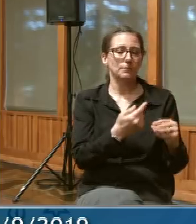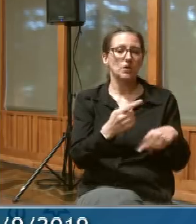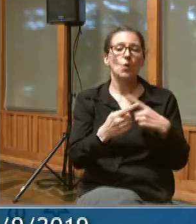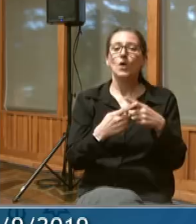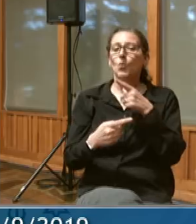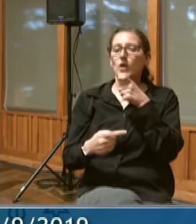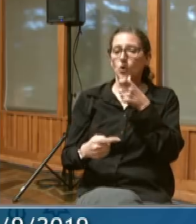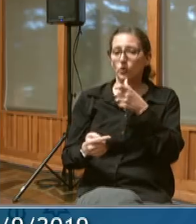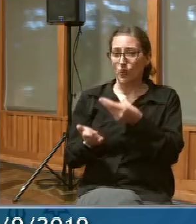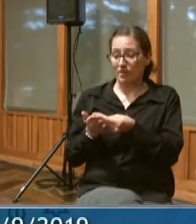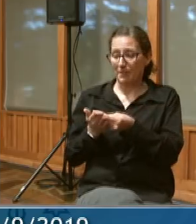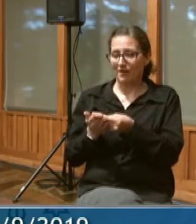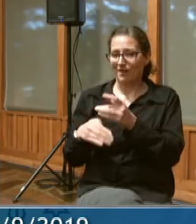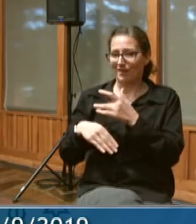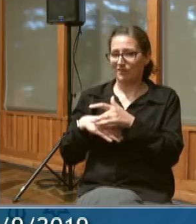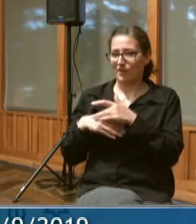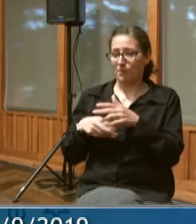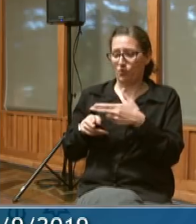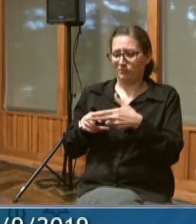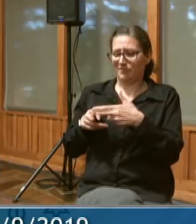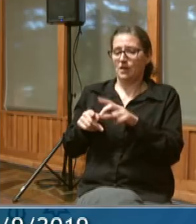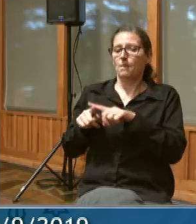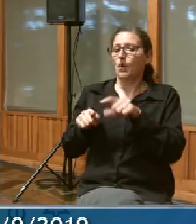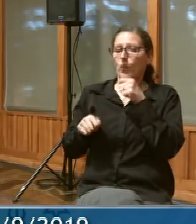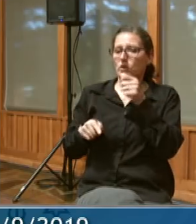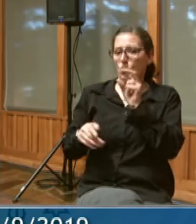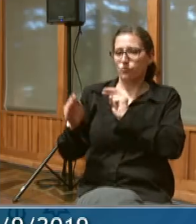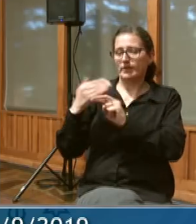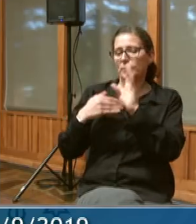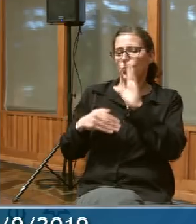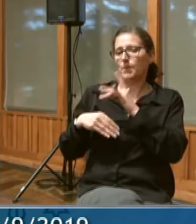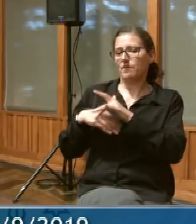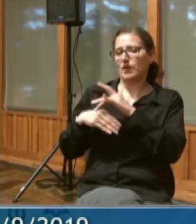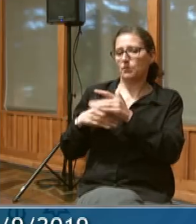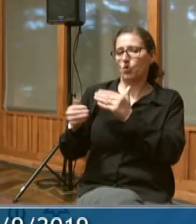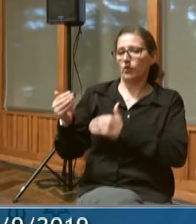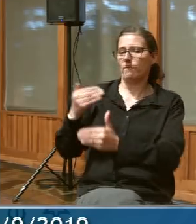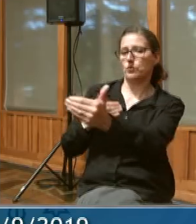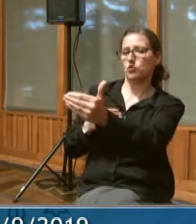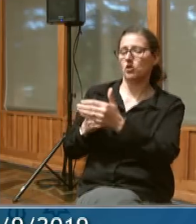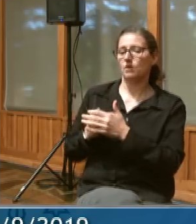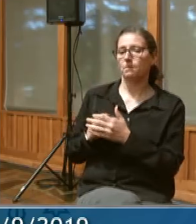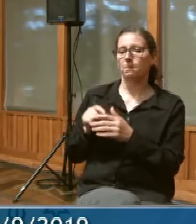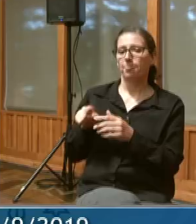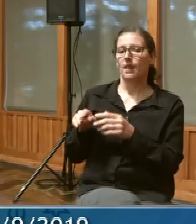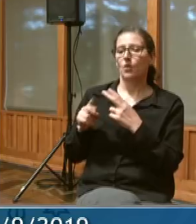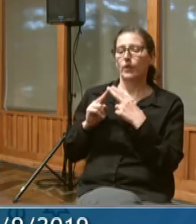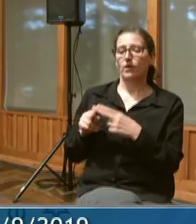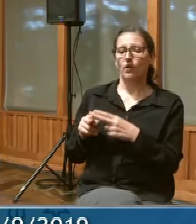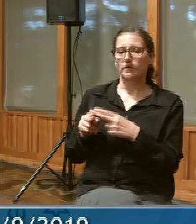2.4 MILLION IN AVAILABLE EXCESS FOR ONGOING PROGRAMS.